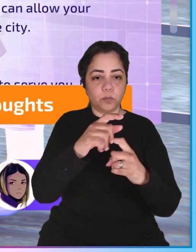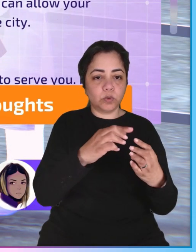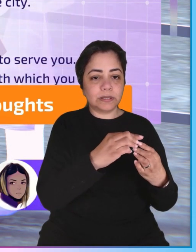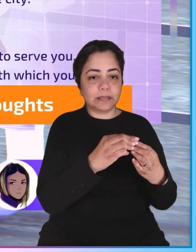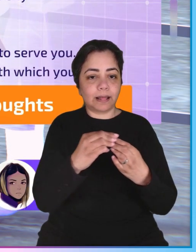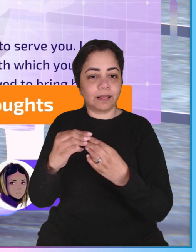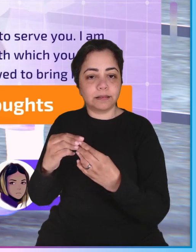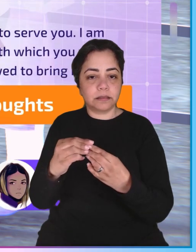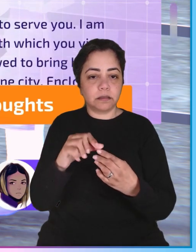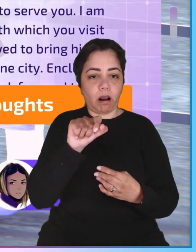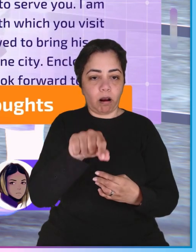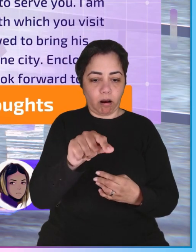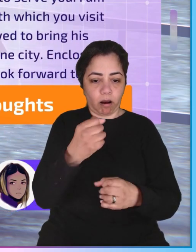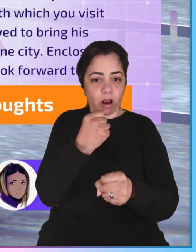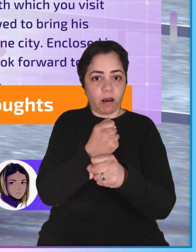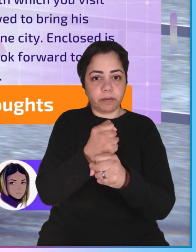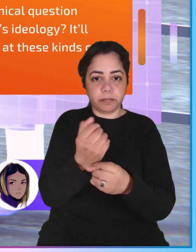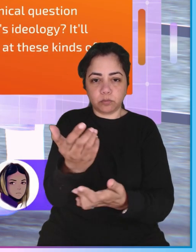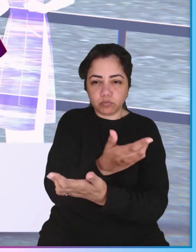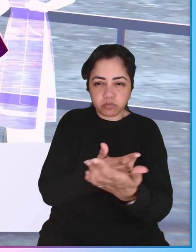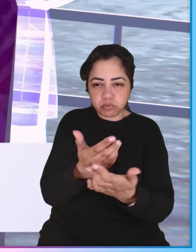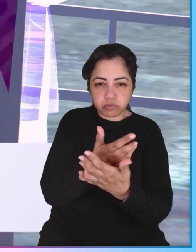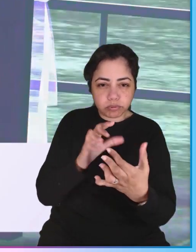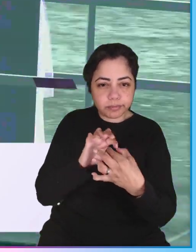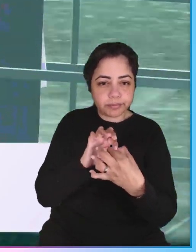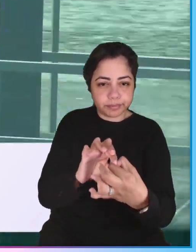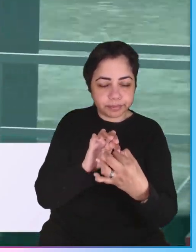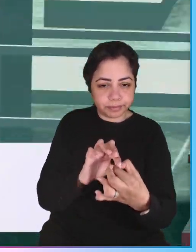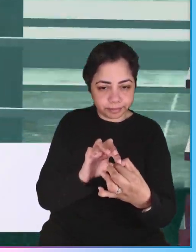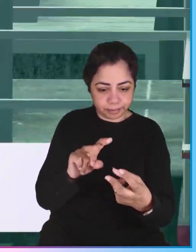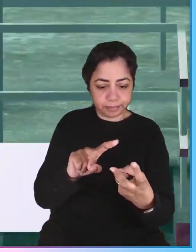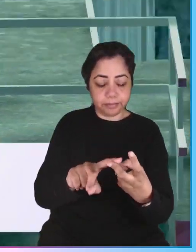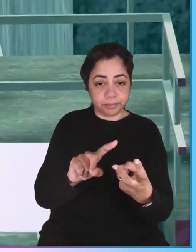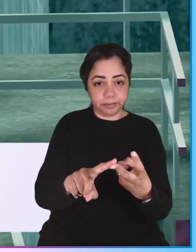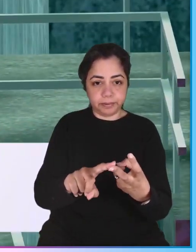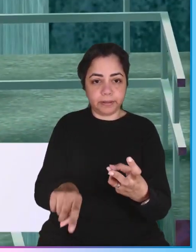In a world where humanity’s rights are up on the chopping board of corporate greed,